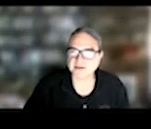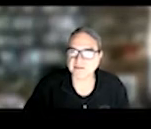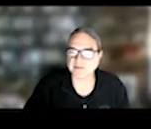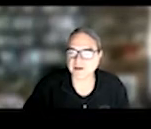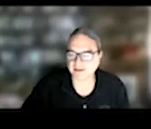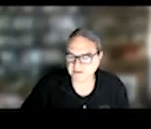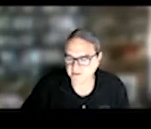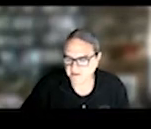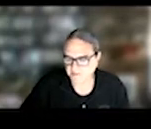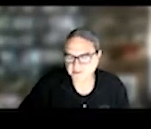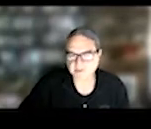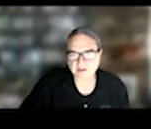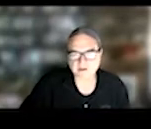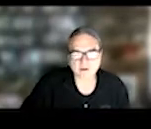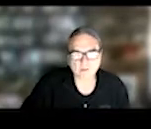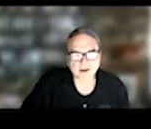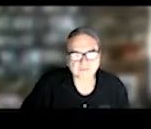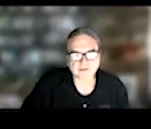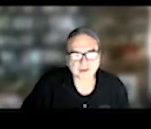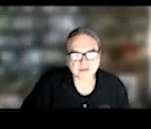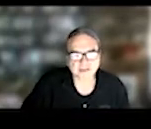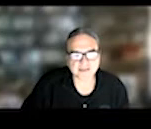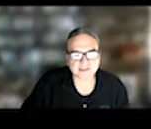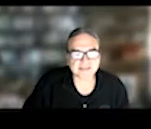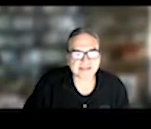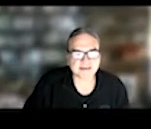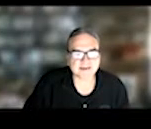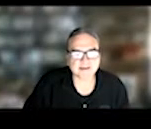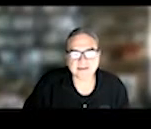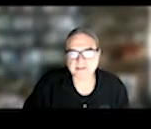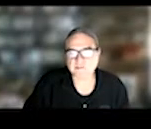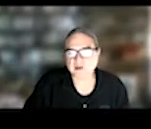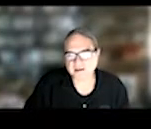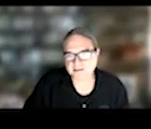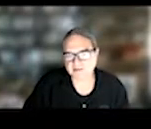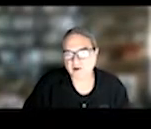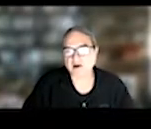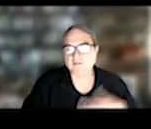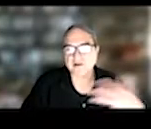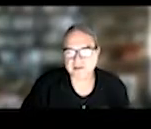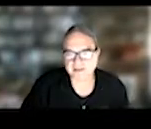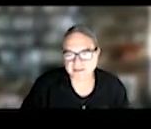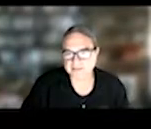to keep in mind because we quite often use IHS data as a proxy for All American Indians,